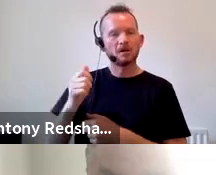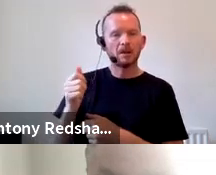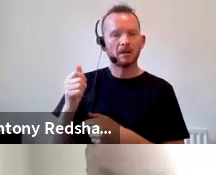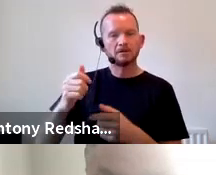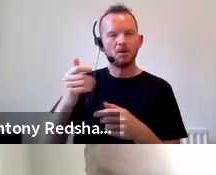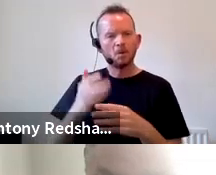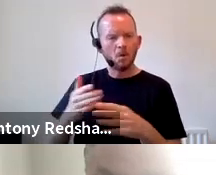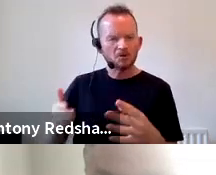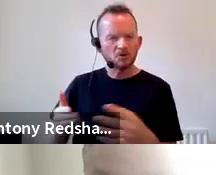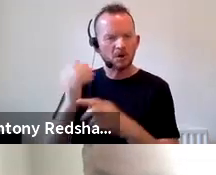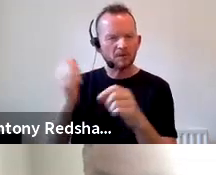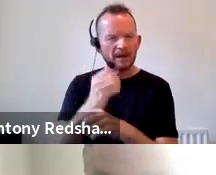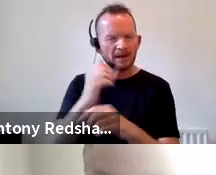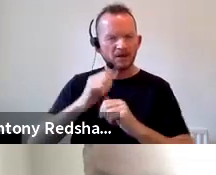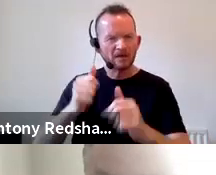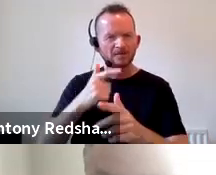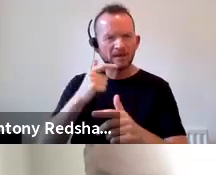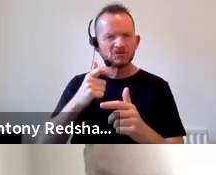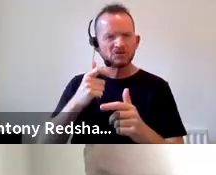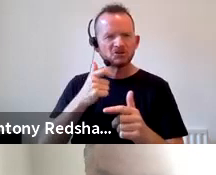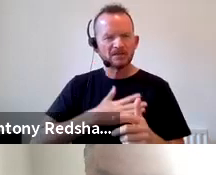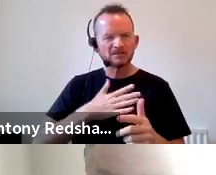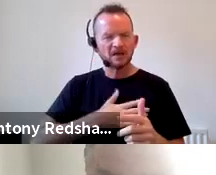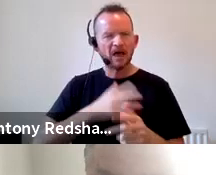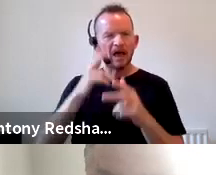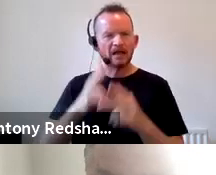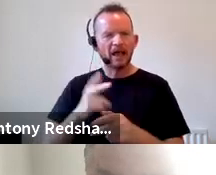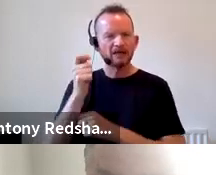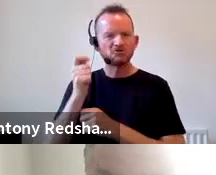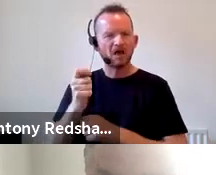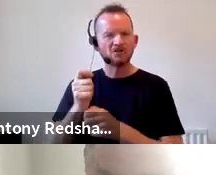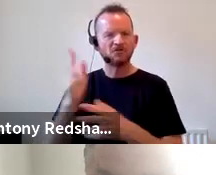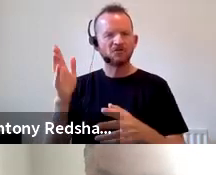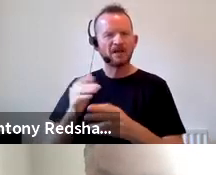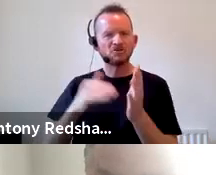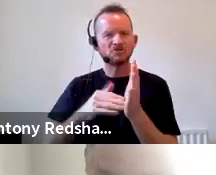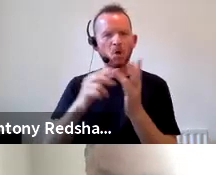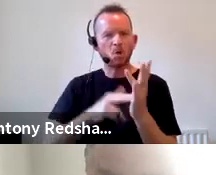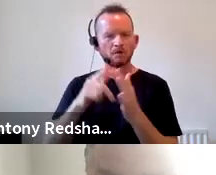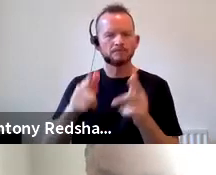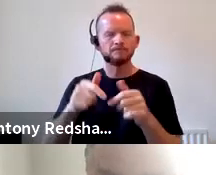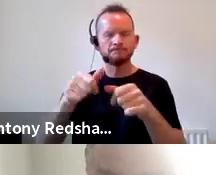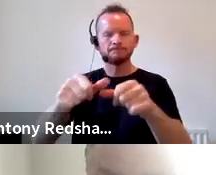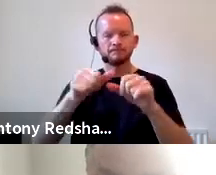towards making great Manchester, a care charge free zone. Three, right.